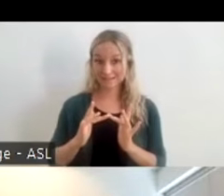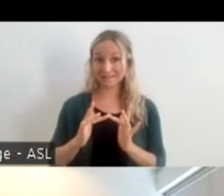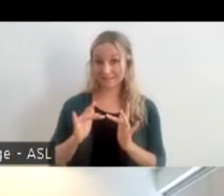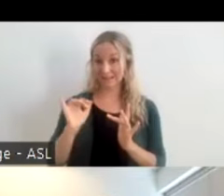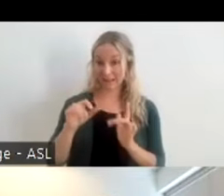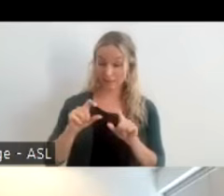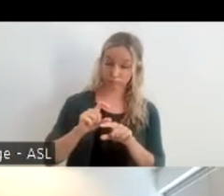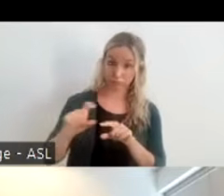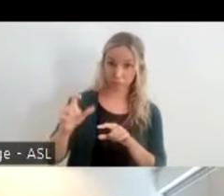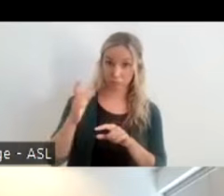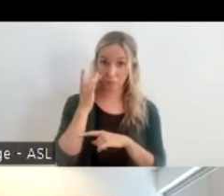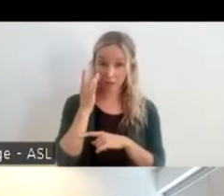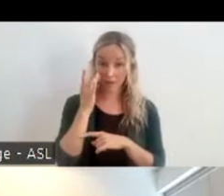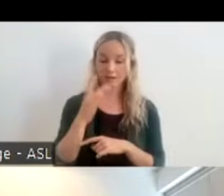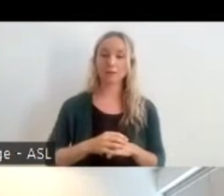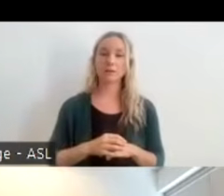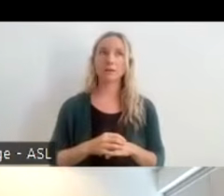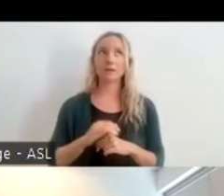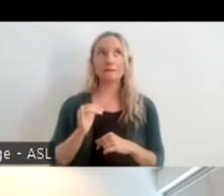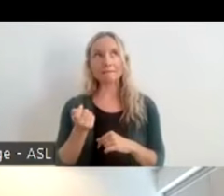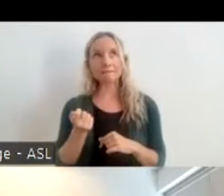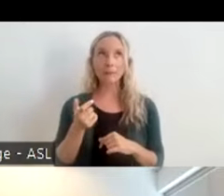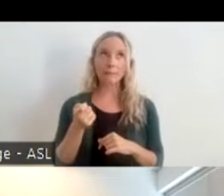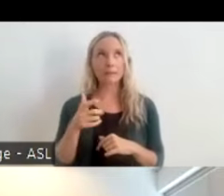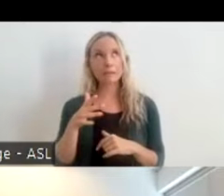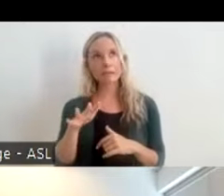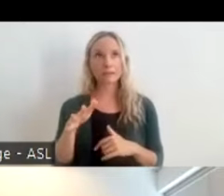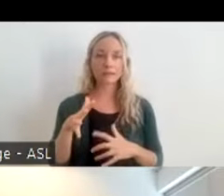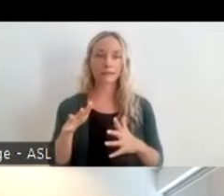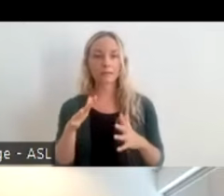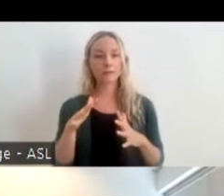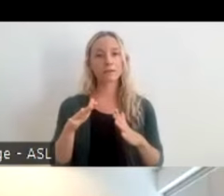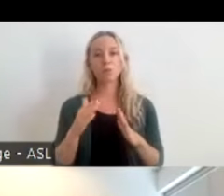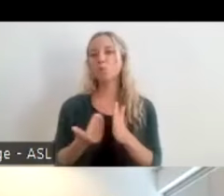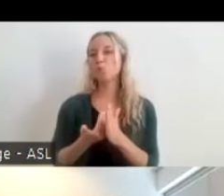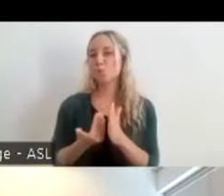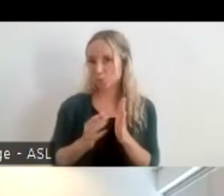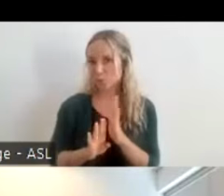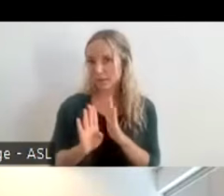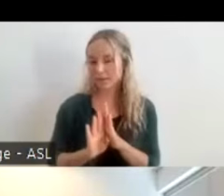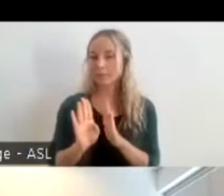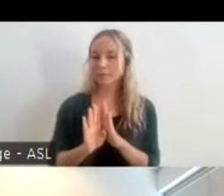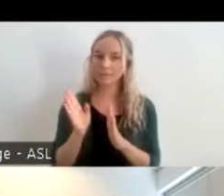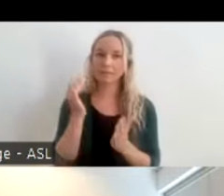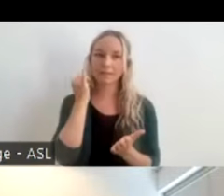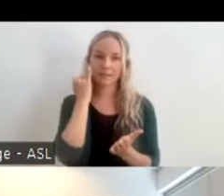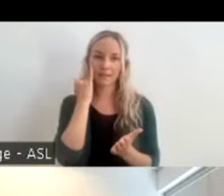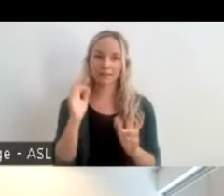website is a place of public accommodation, The Division of Human Rights takes the position that websites are